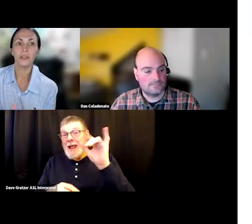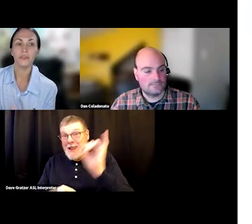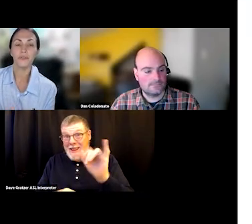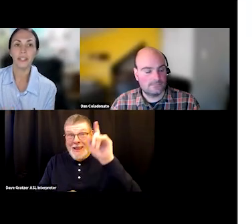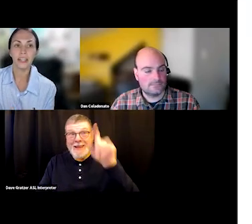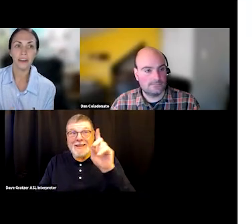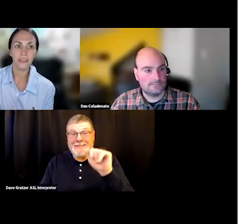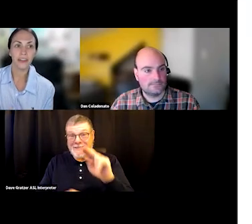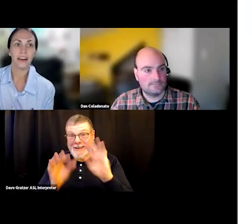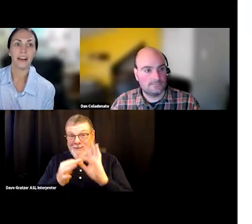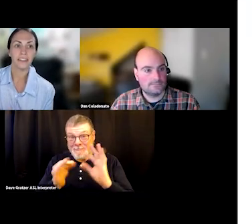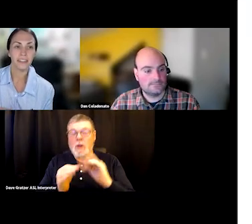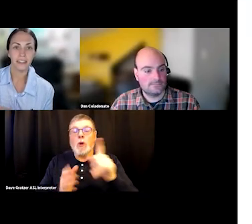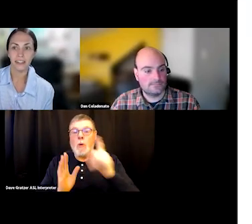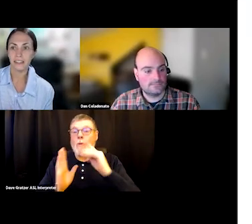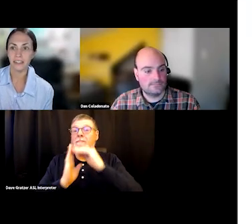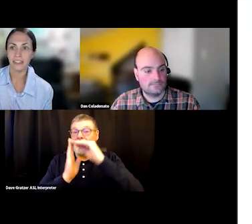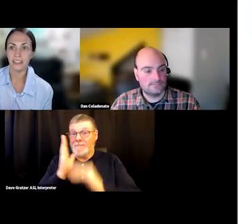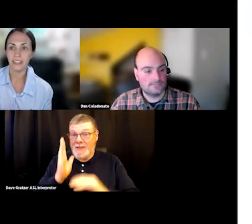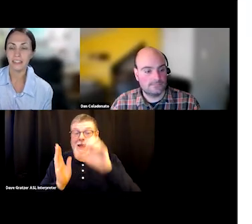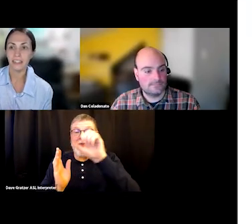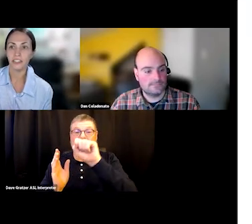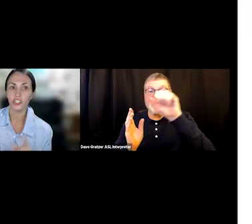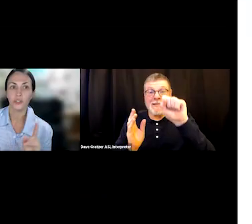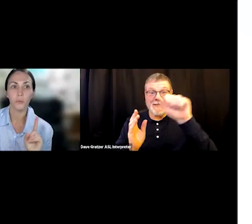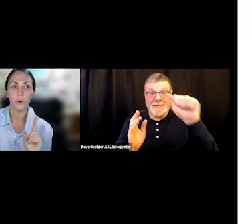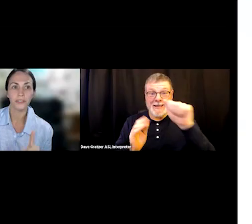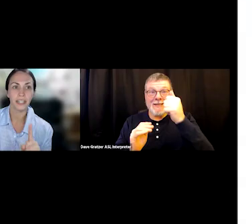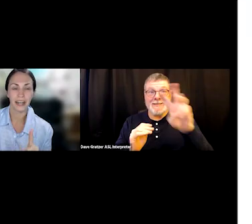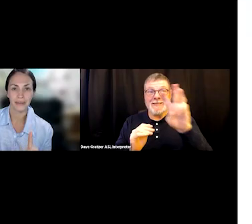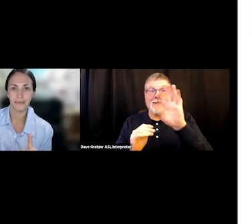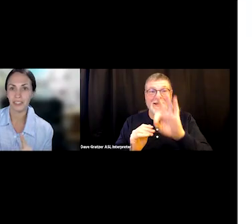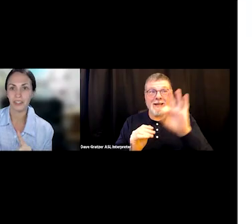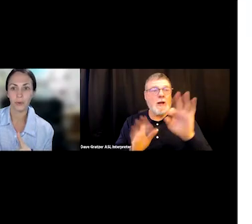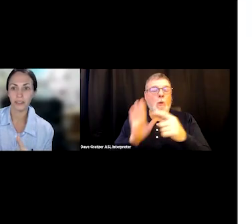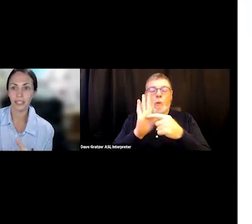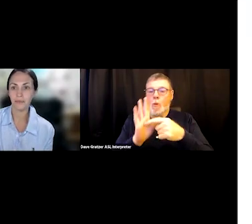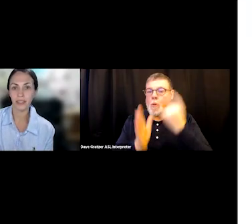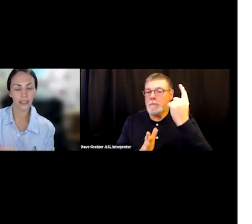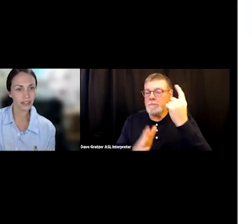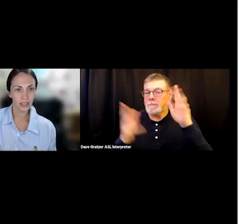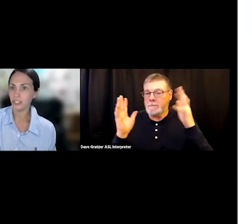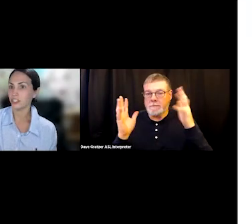you'll will fill out the SSA-1699 just one time. This is a one-time thing